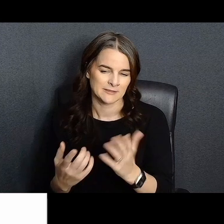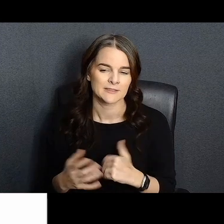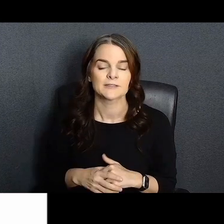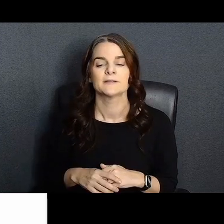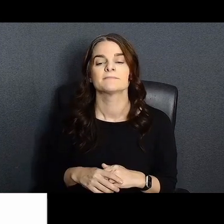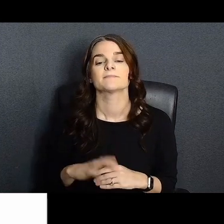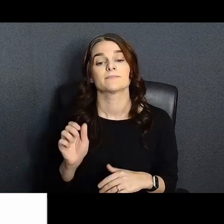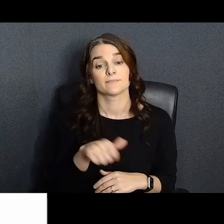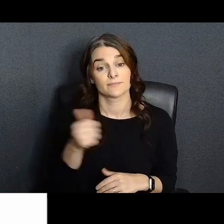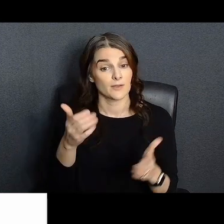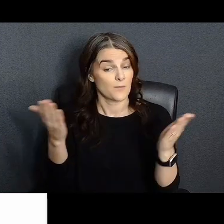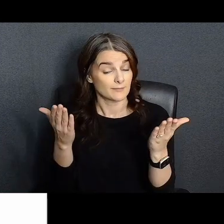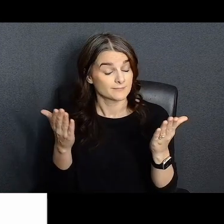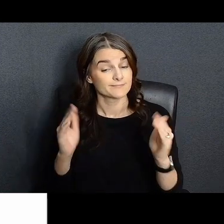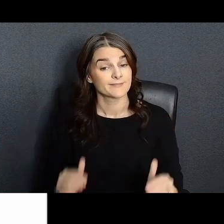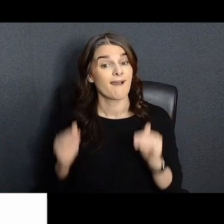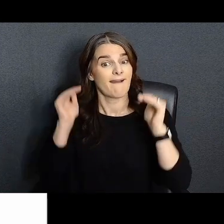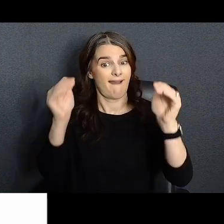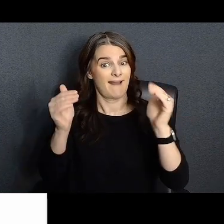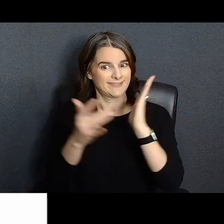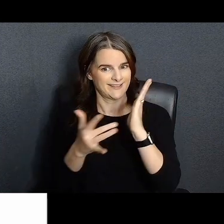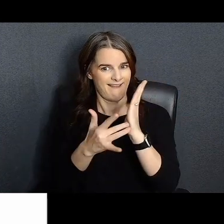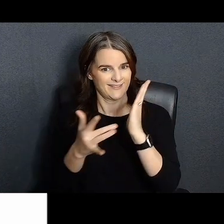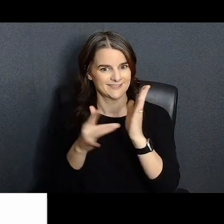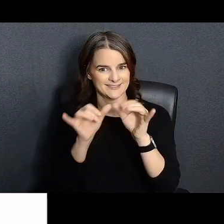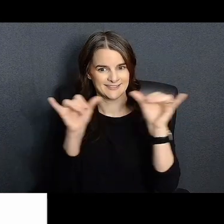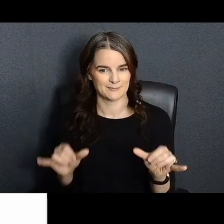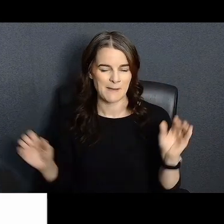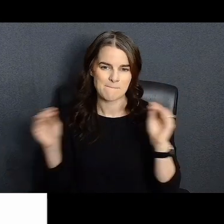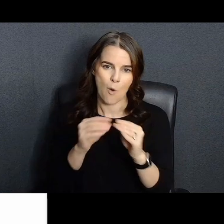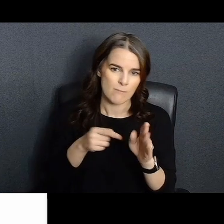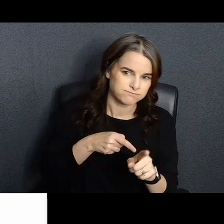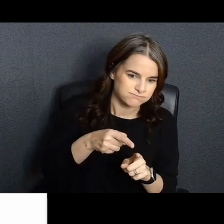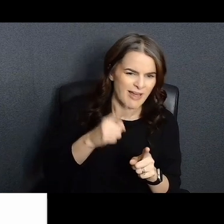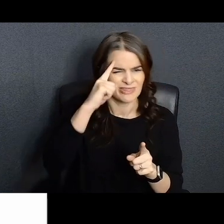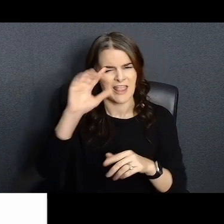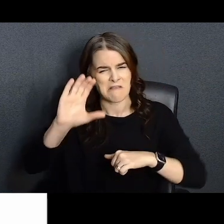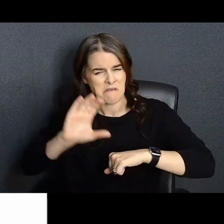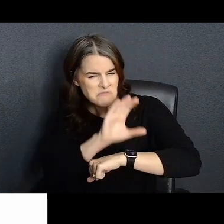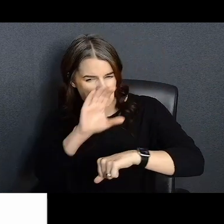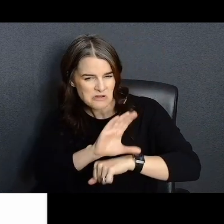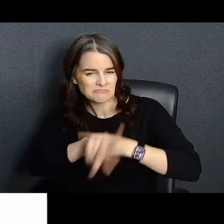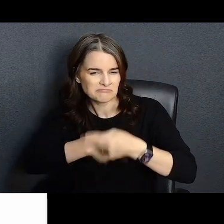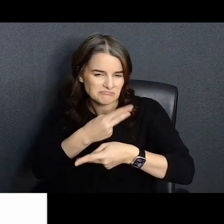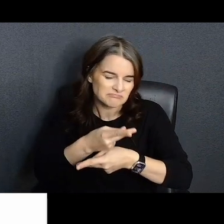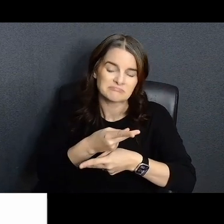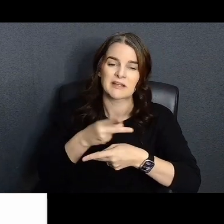would be our high tech systems. Those are going to be your more specialized-- think computerized devices. Tablets.